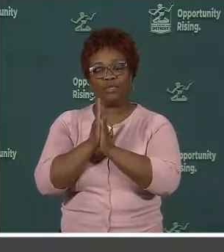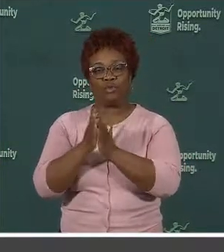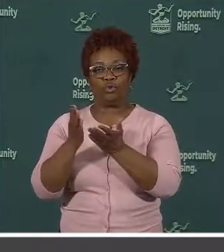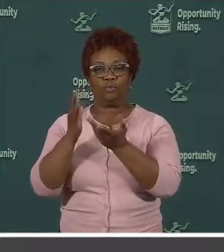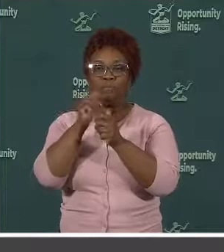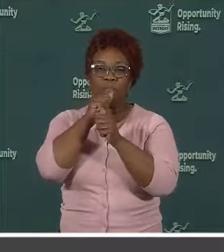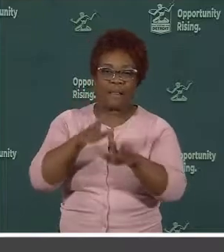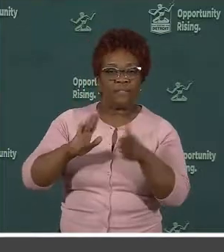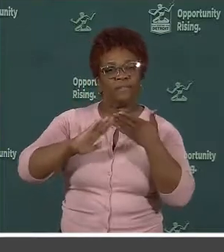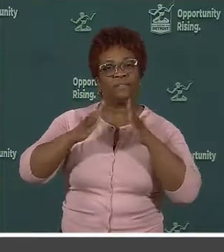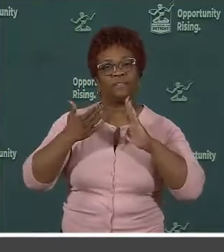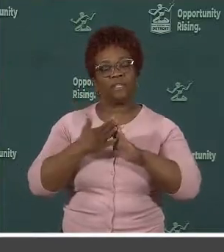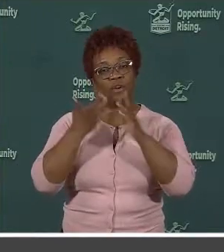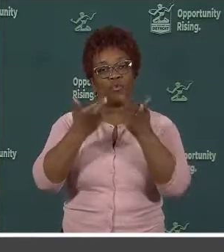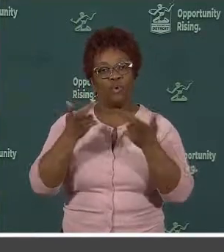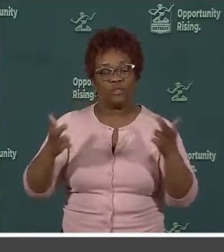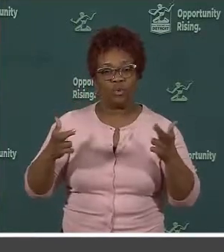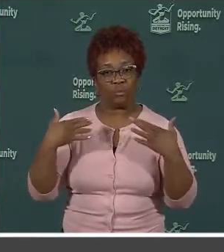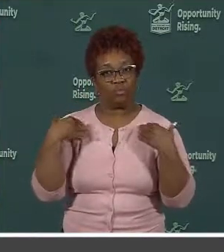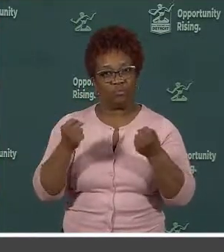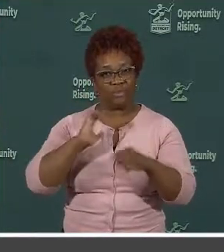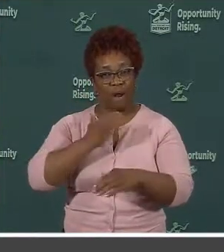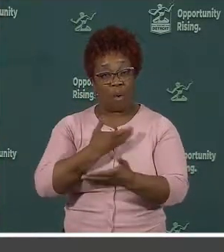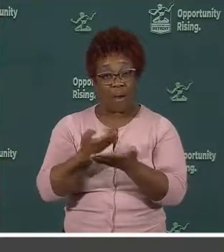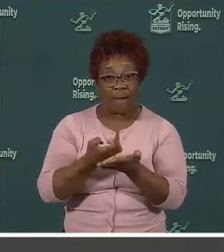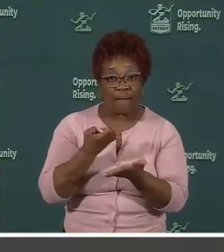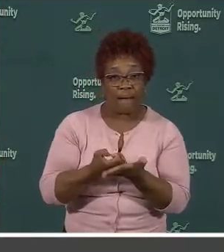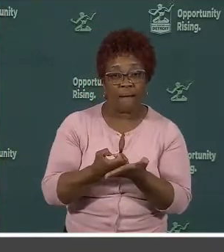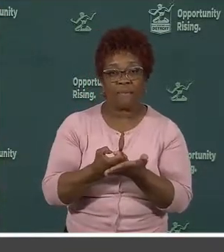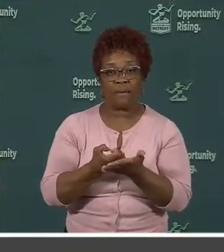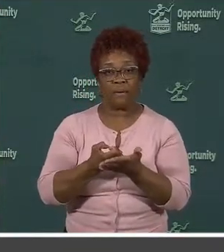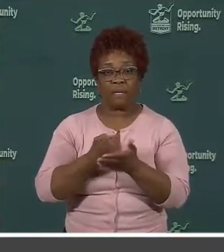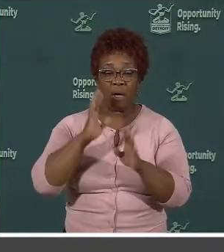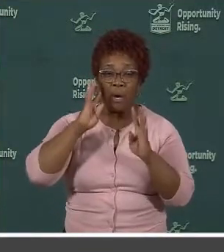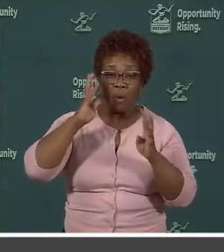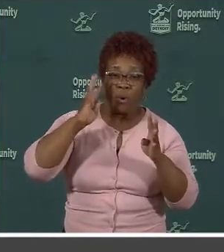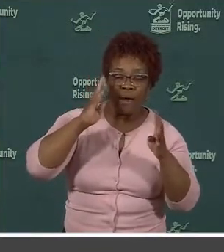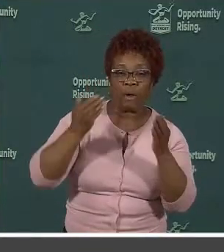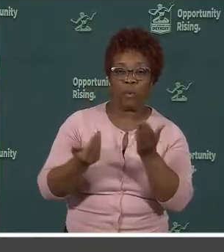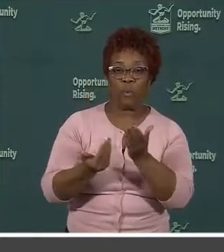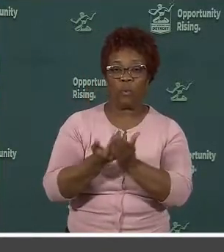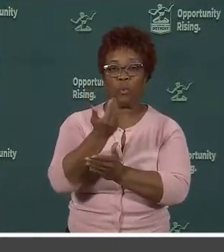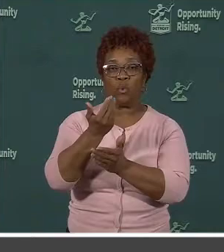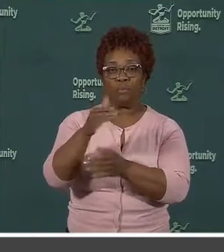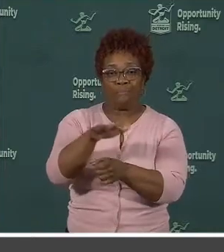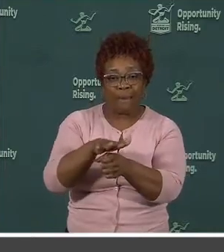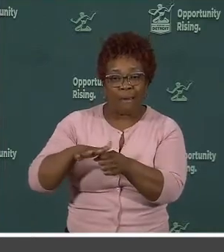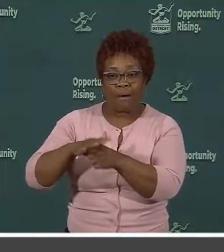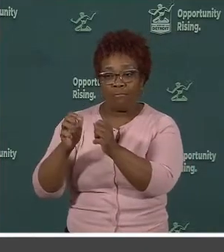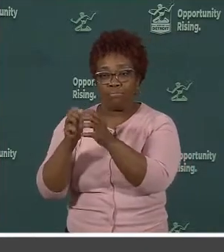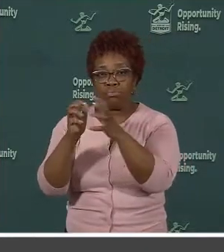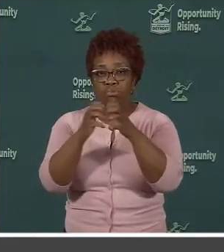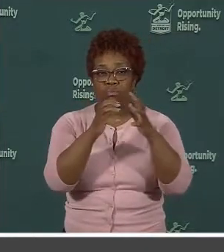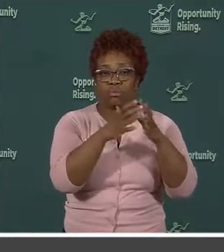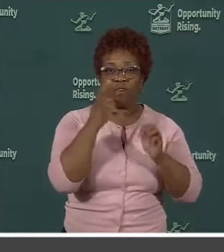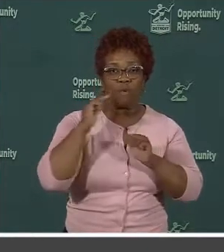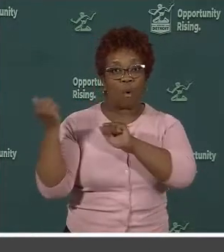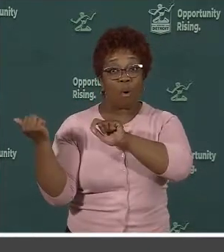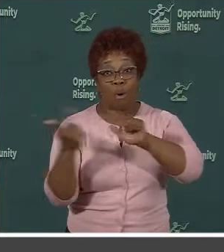CREATE NEW PATHS OF BEAUTIFUL NEIGHBORHOODS FOR ALL TO LIVE FATHER WE ASK FOR YOU TO